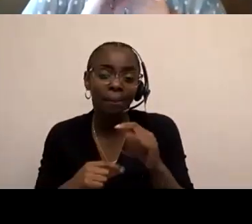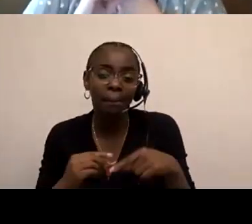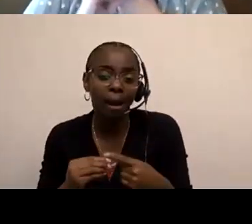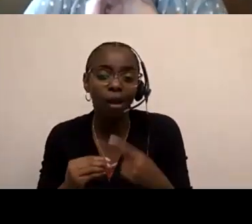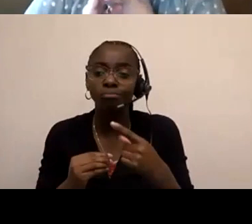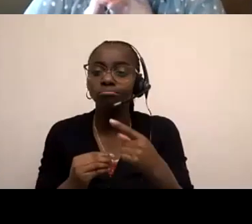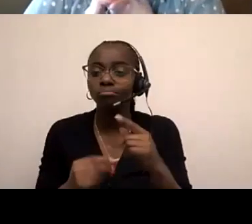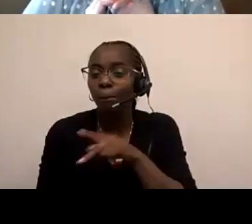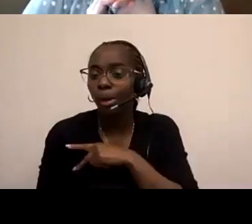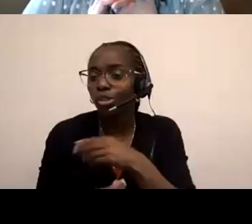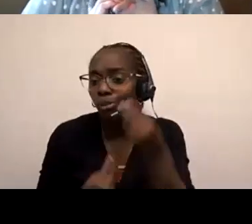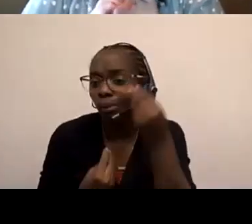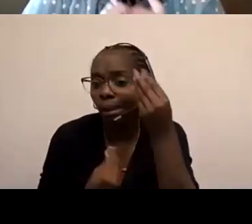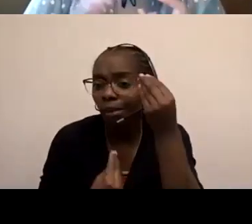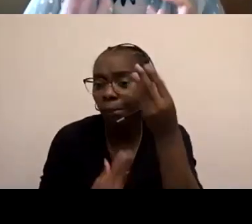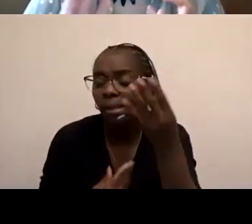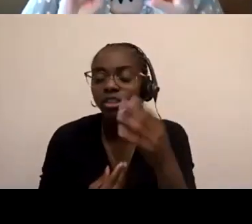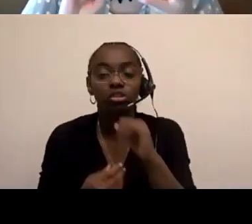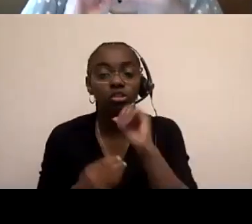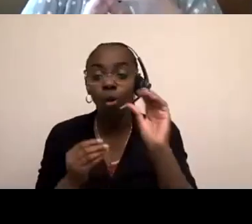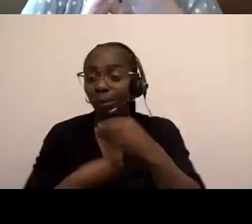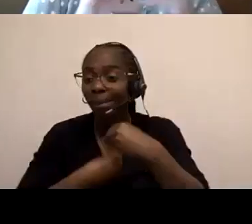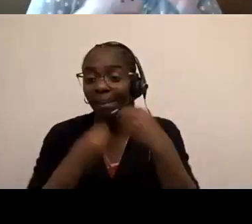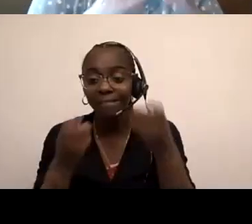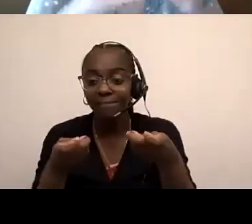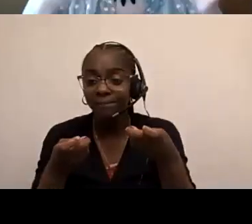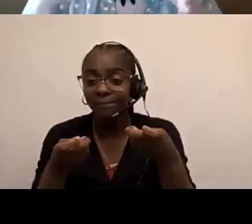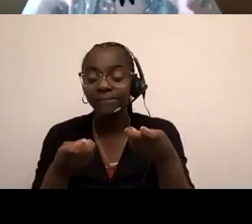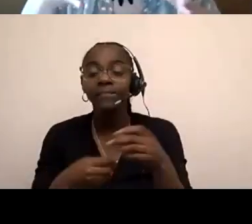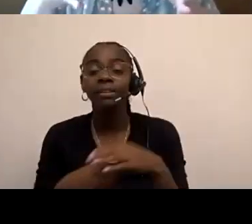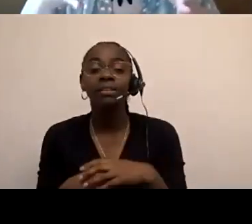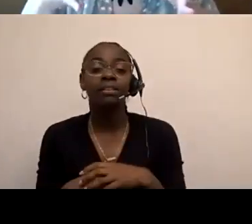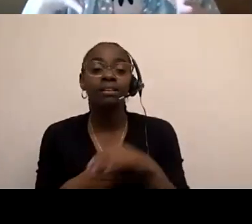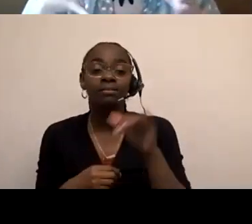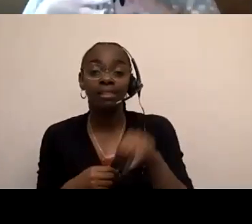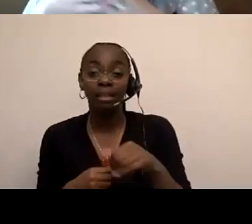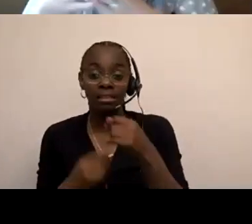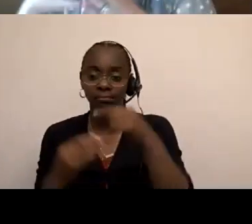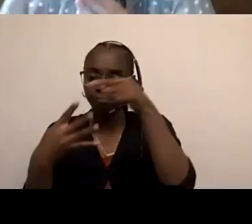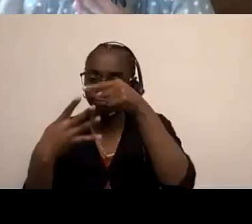DON'T GIVE IT TO ANYBODY. THESE ARE THE APPS YOU'RE ALLOWED TO BE ON AND HERE ARE THE WAYS